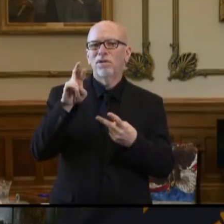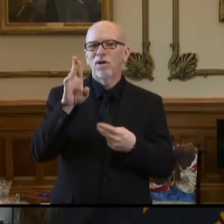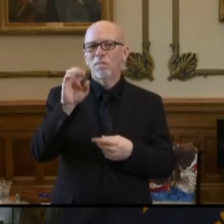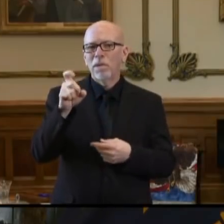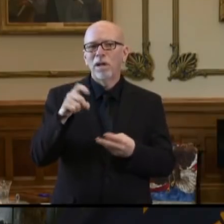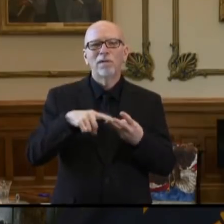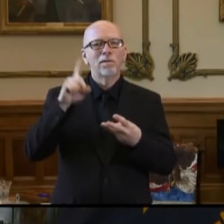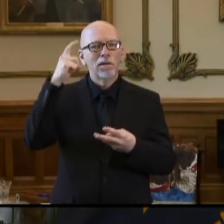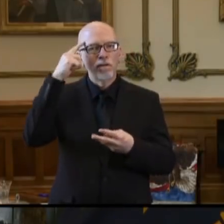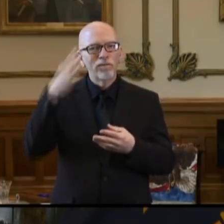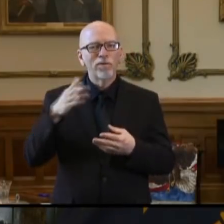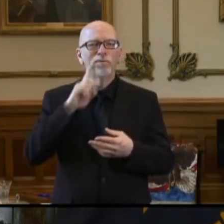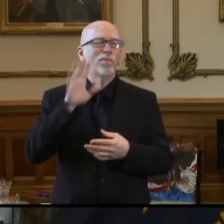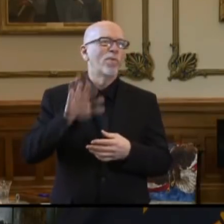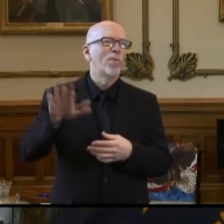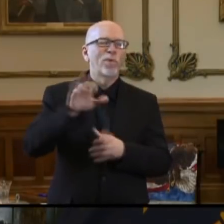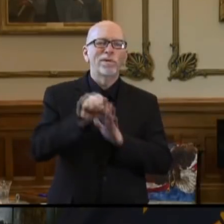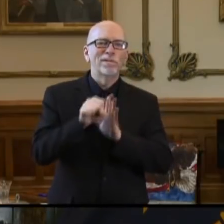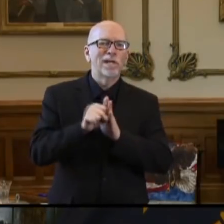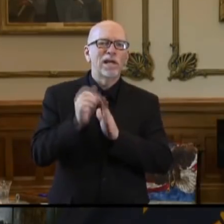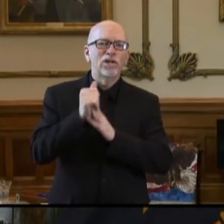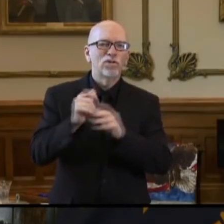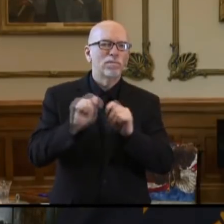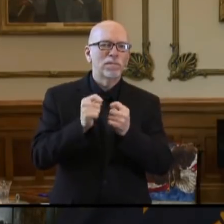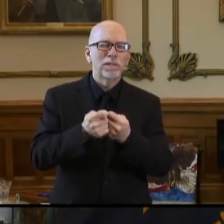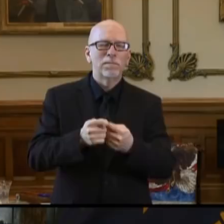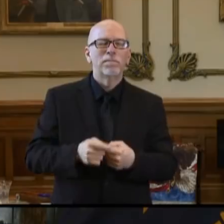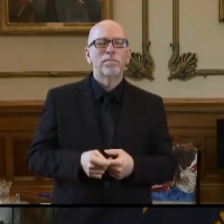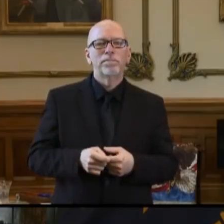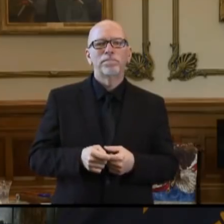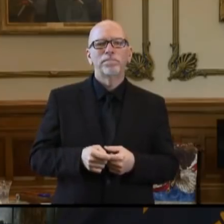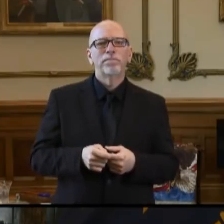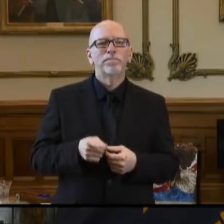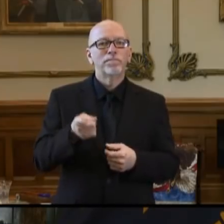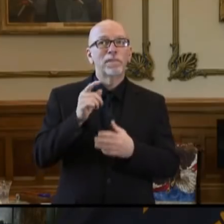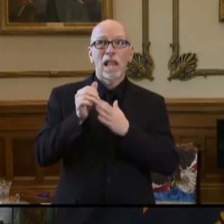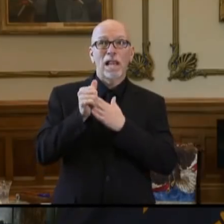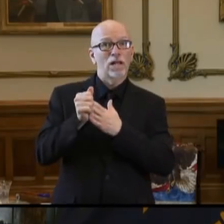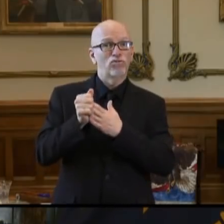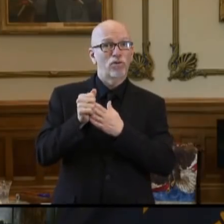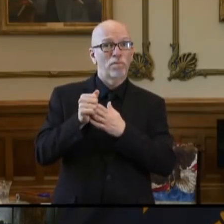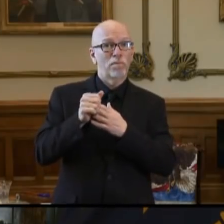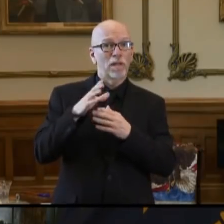SULLIVAN. I'D LIKE TO FIRST START BY THANKING DR. SULLIVAN, DR. BOX, THE GOVERNOR AND